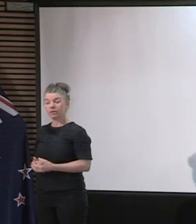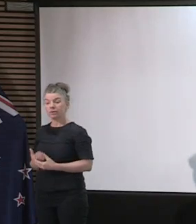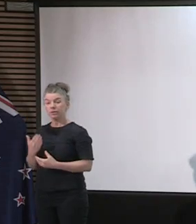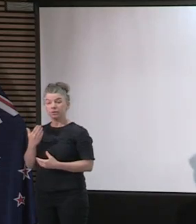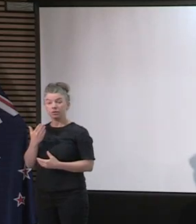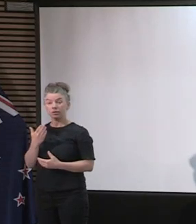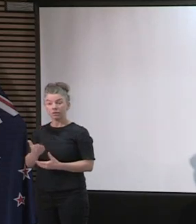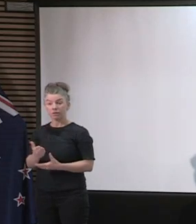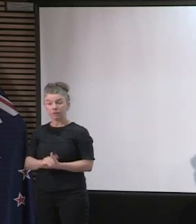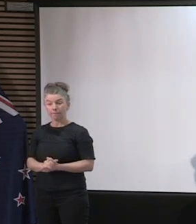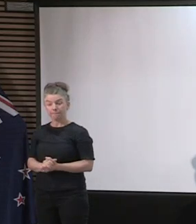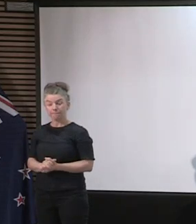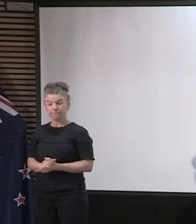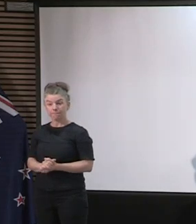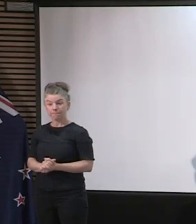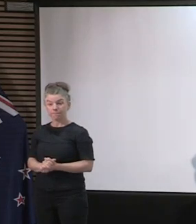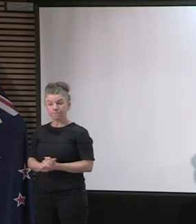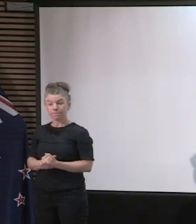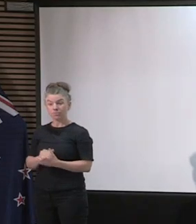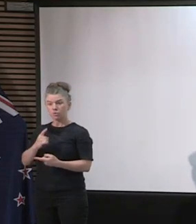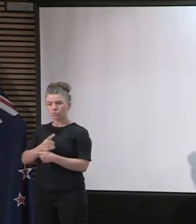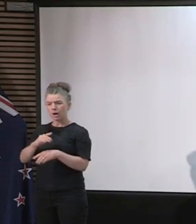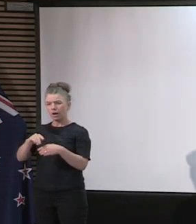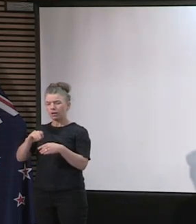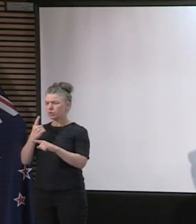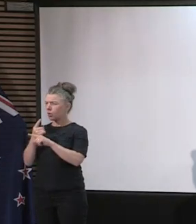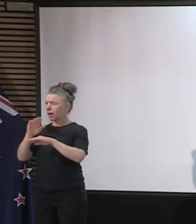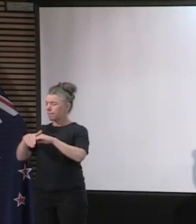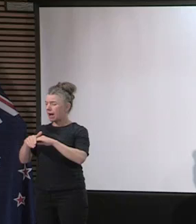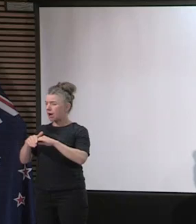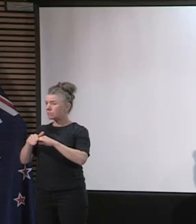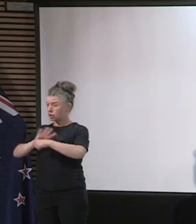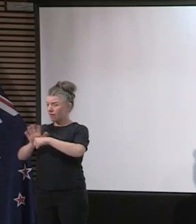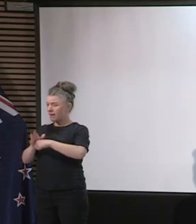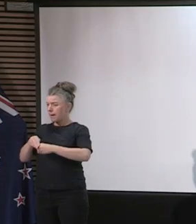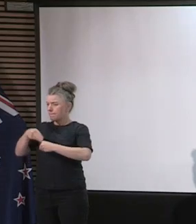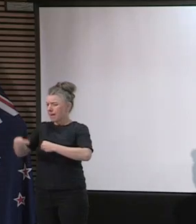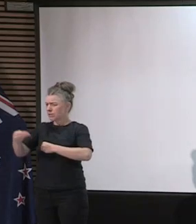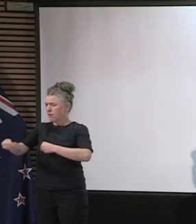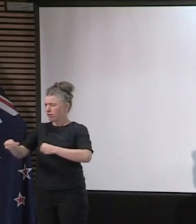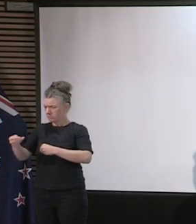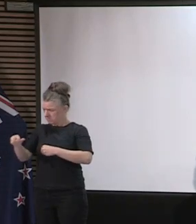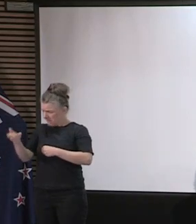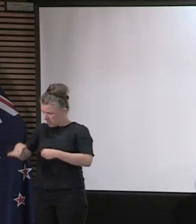actually achieves what people claim it does. Do you have any update on recent community